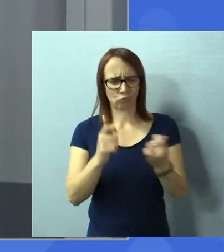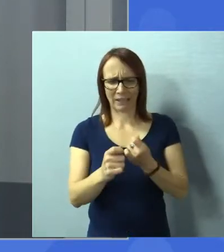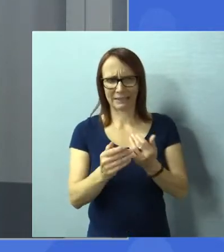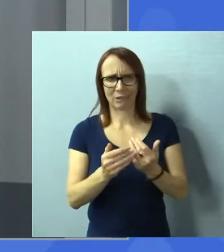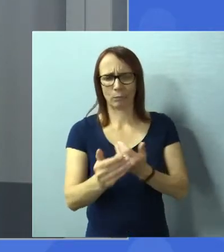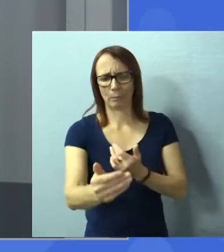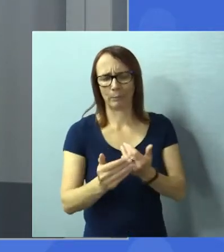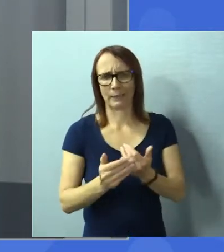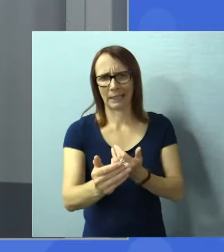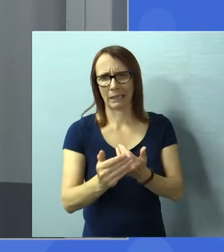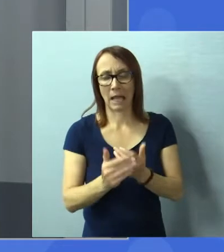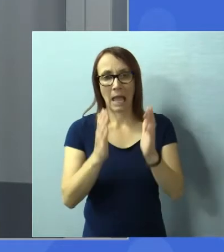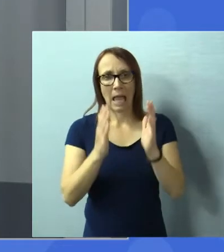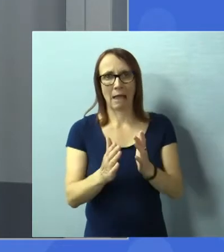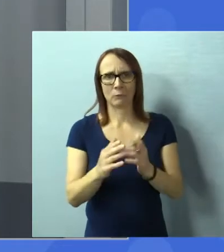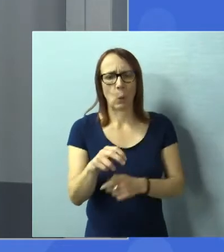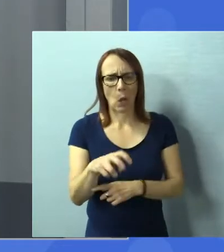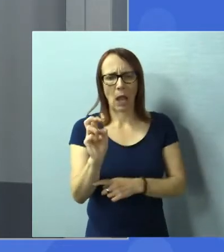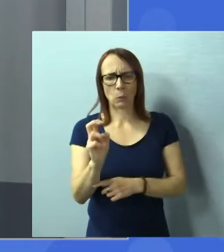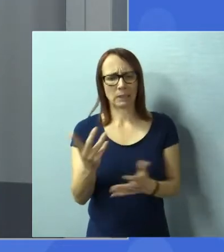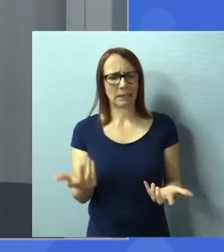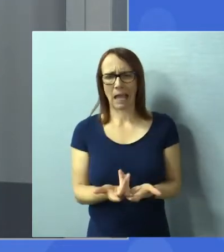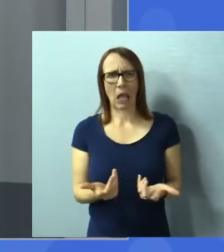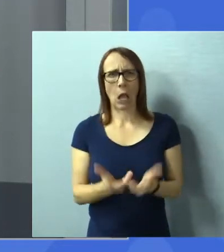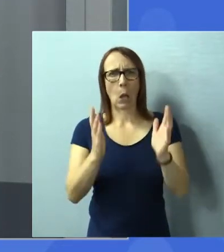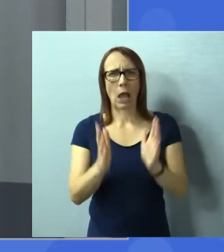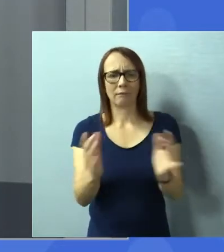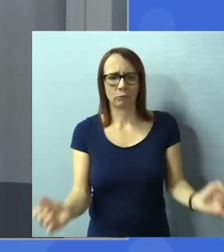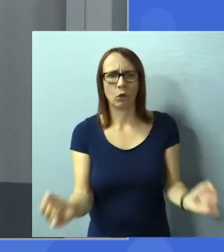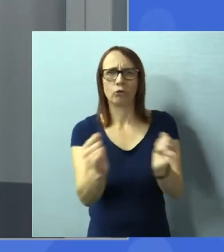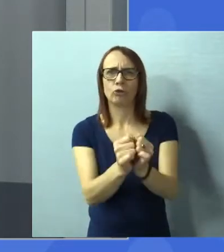terms of exit we need to negotiate a trade deal what well our future trading